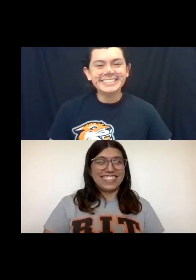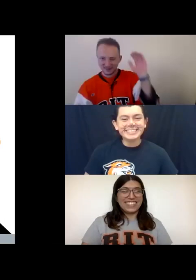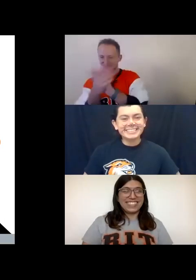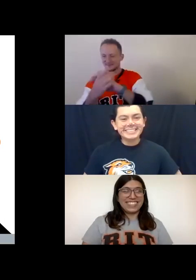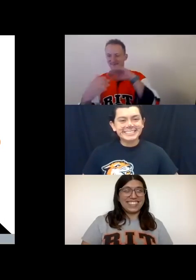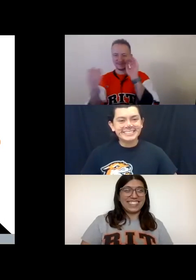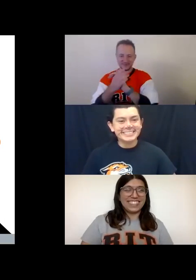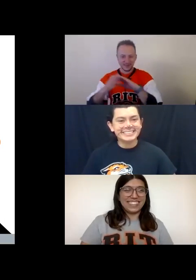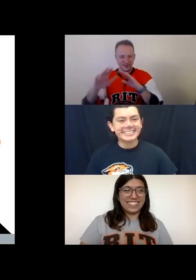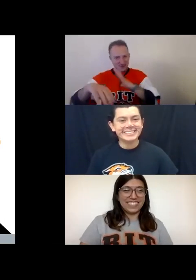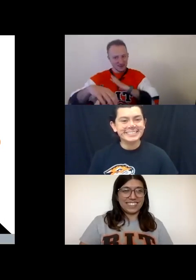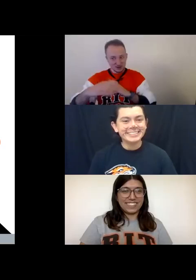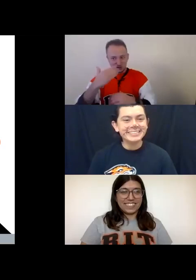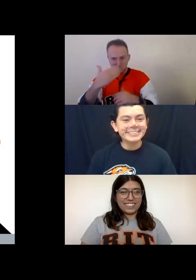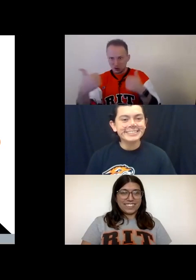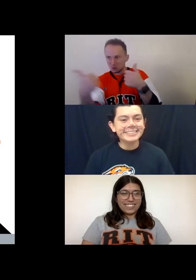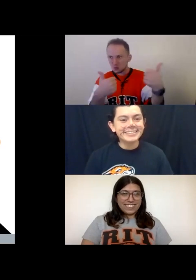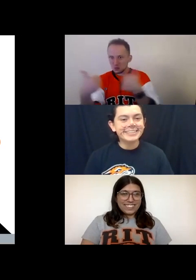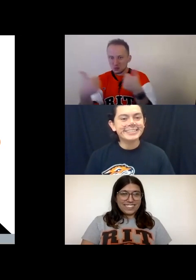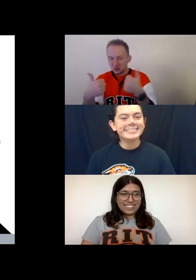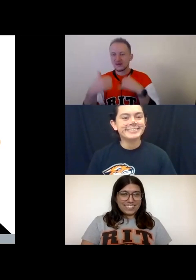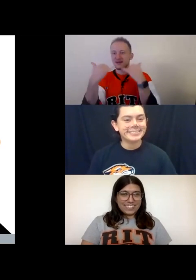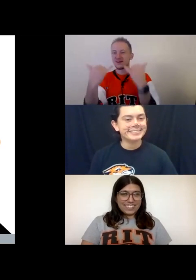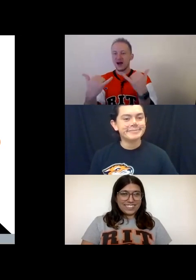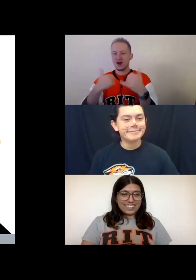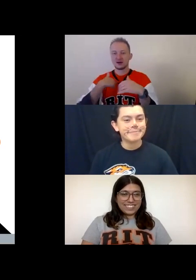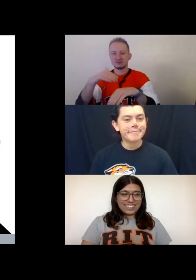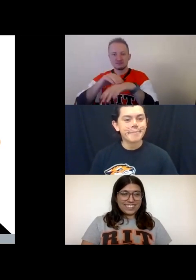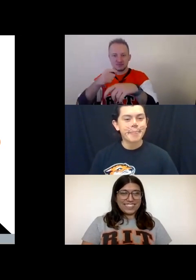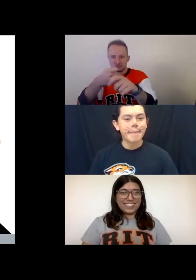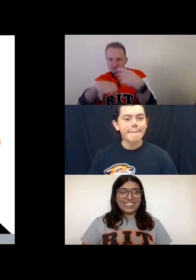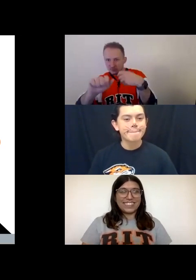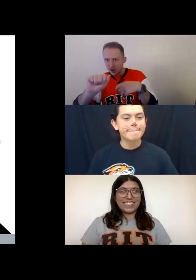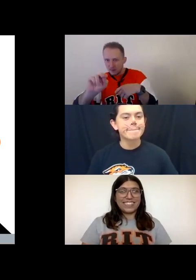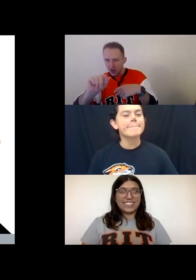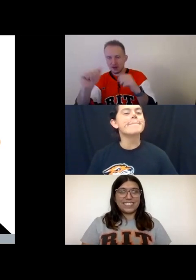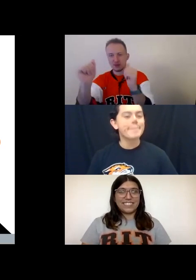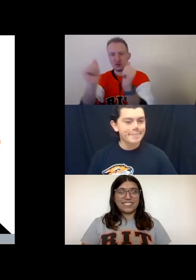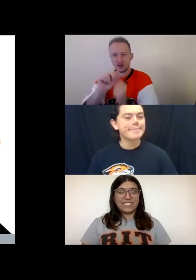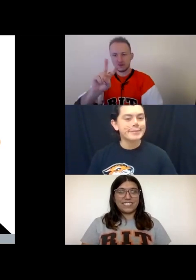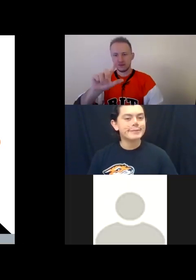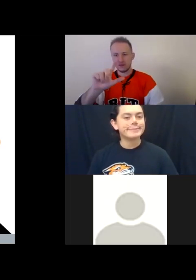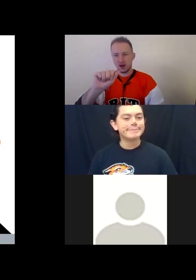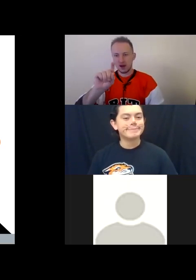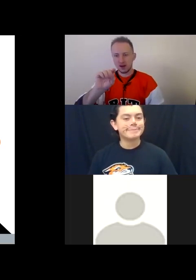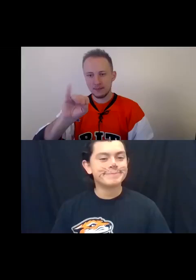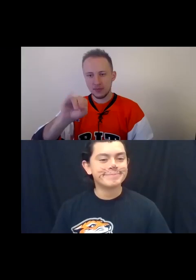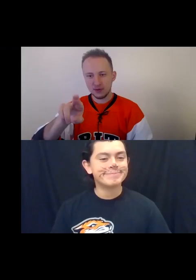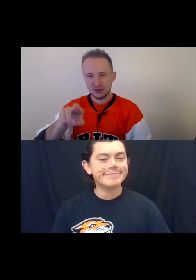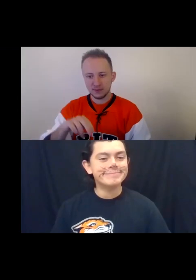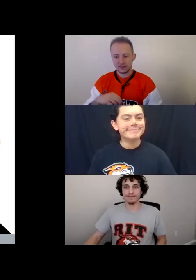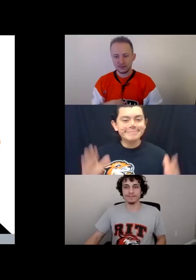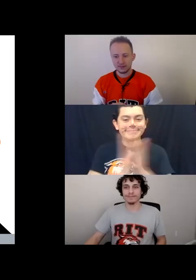Matt: (claps) that was a great one! Now let's switch out Amanda and bring in Vladimir.